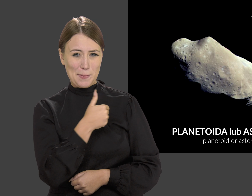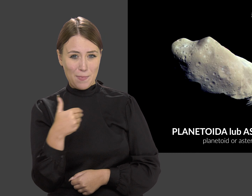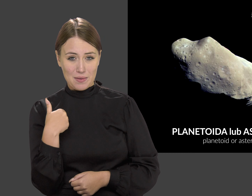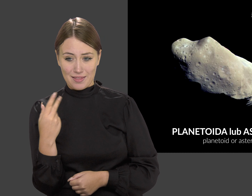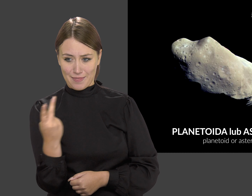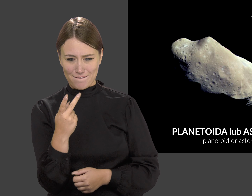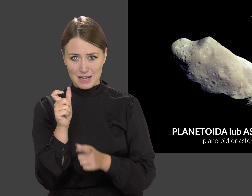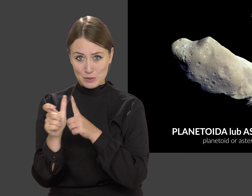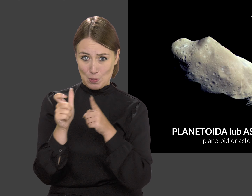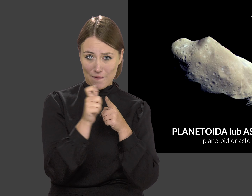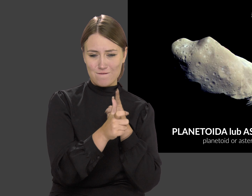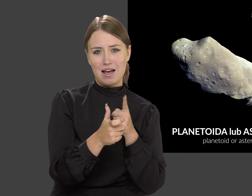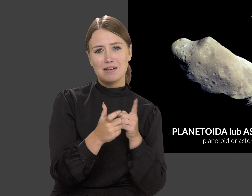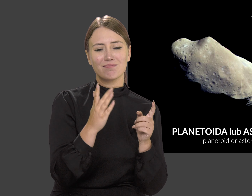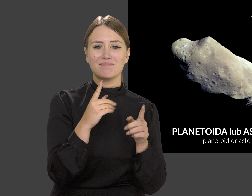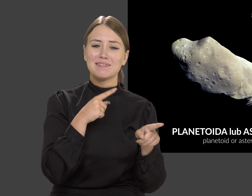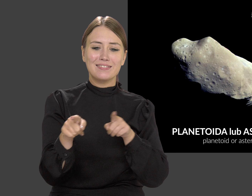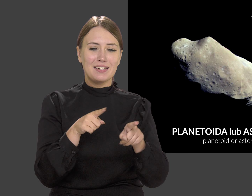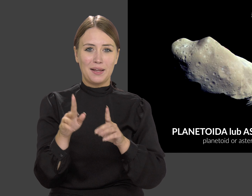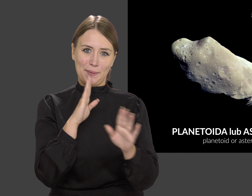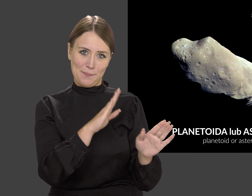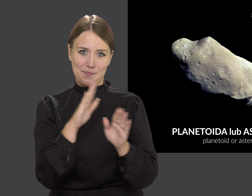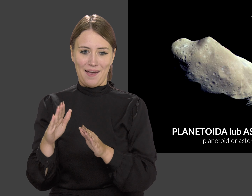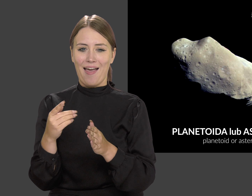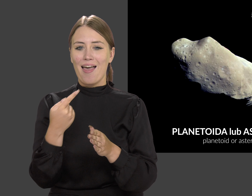In the Polish language, both of these words mean the same thing